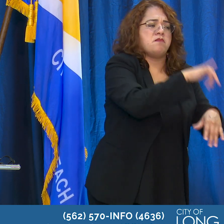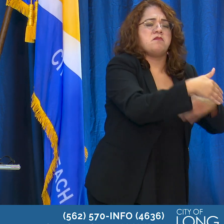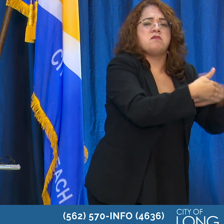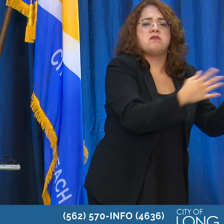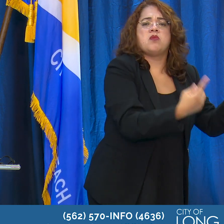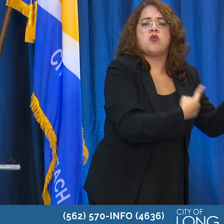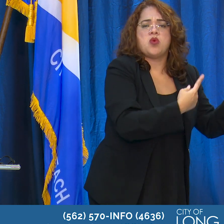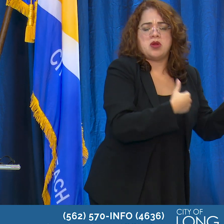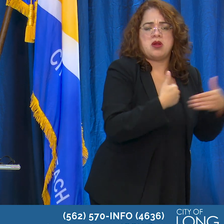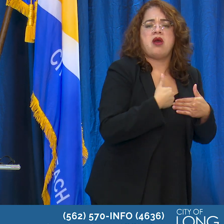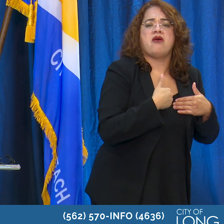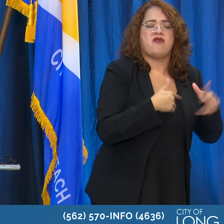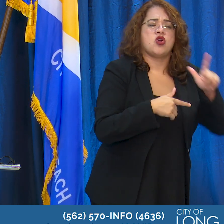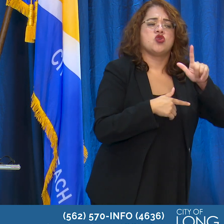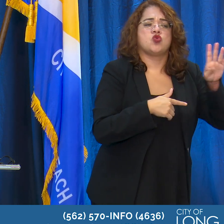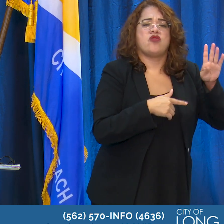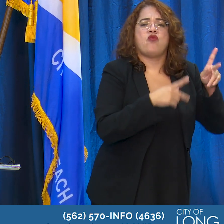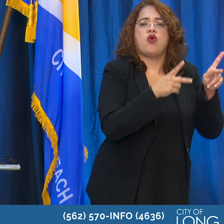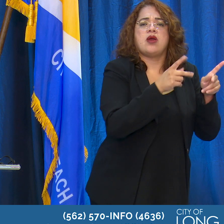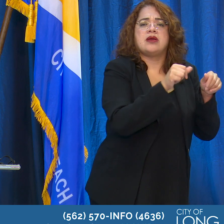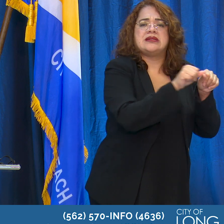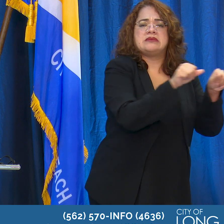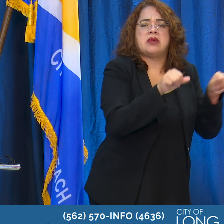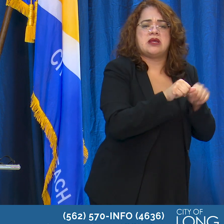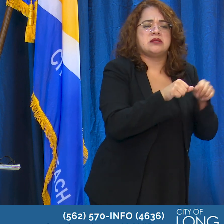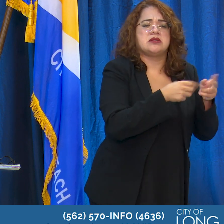We have completed the construction of our year-round shelter that,